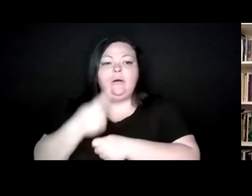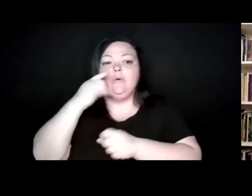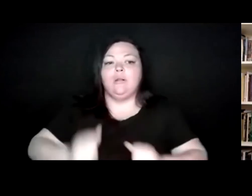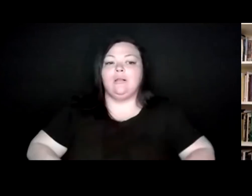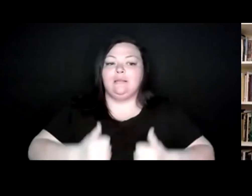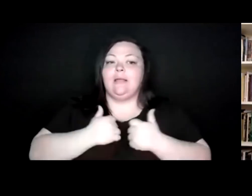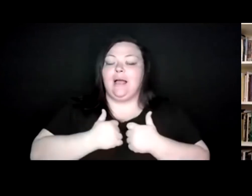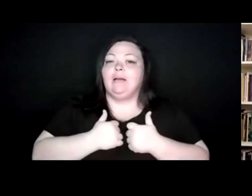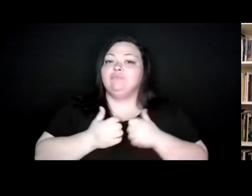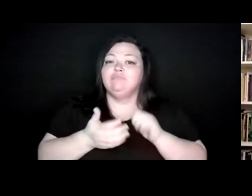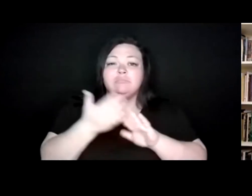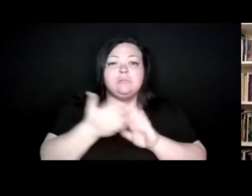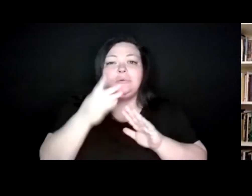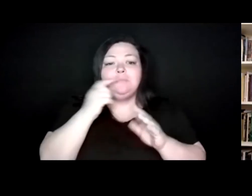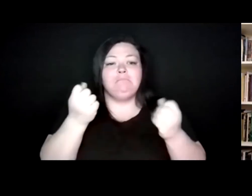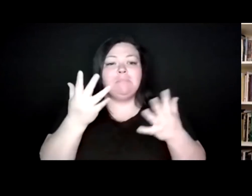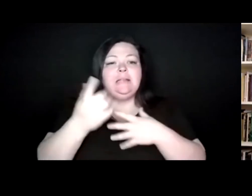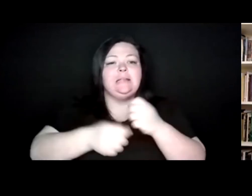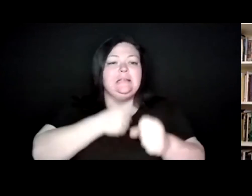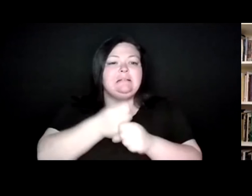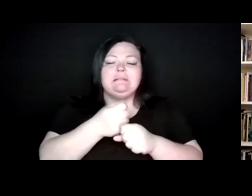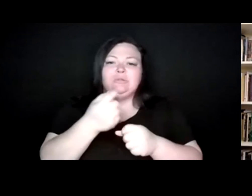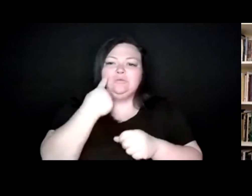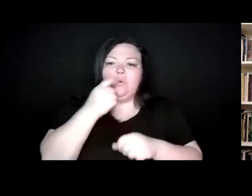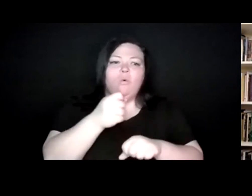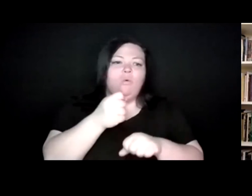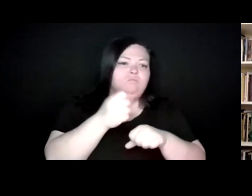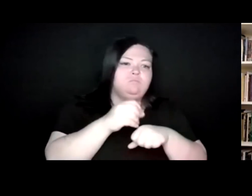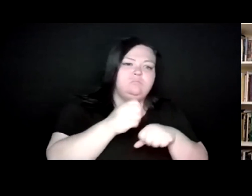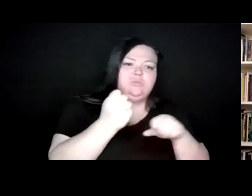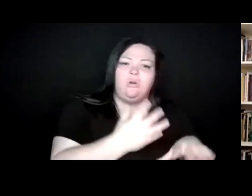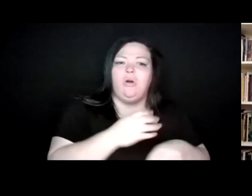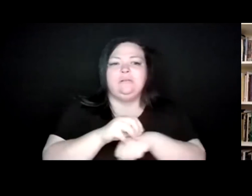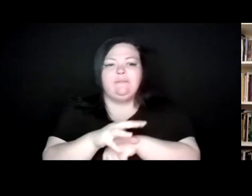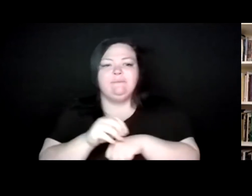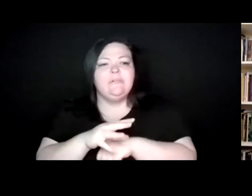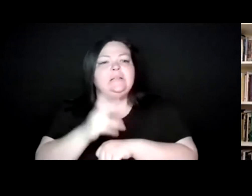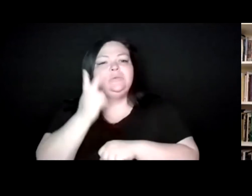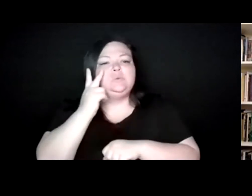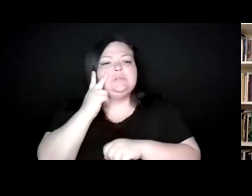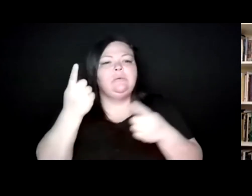runs by a mere series of cause and effects,/ buried beneath with care and craft.//